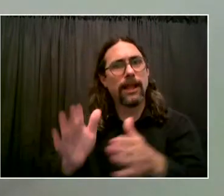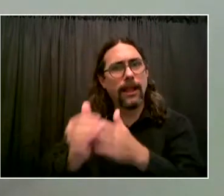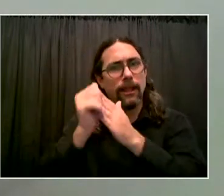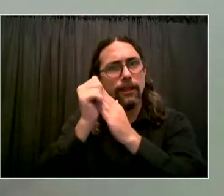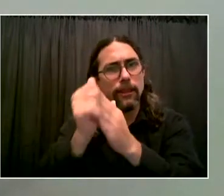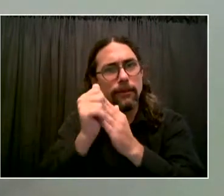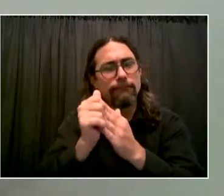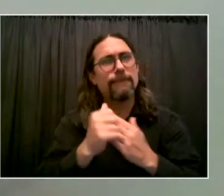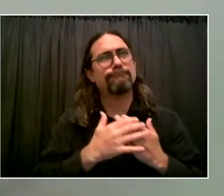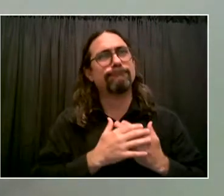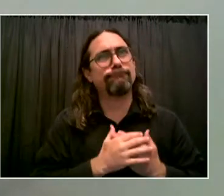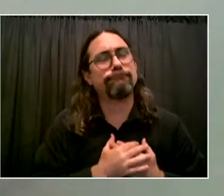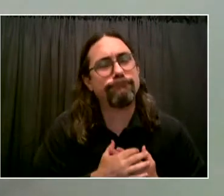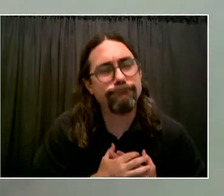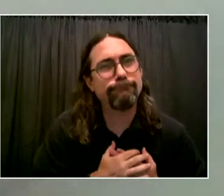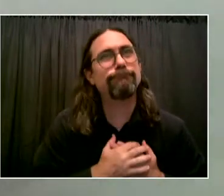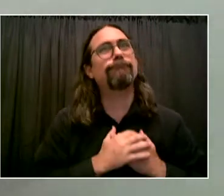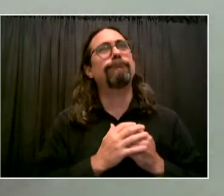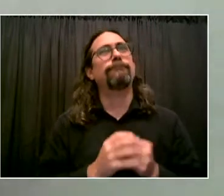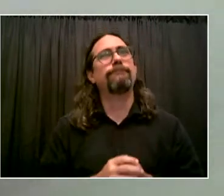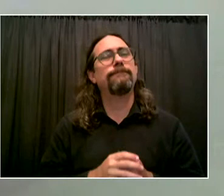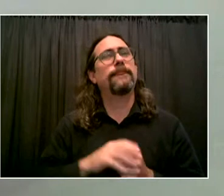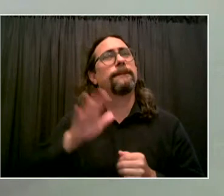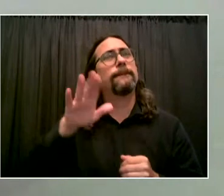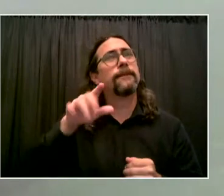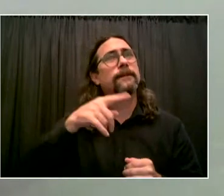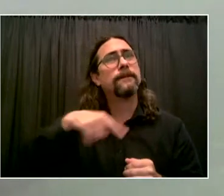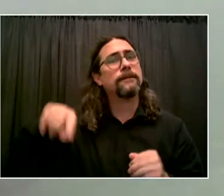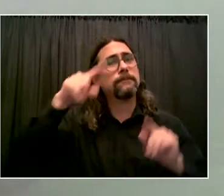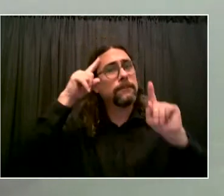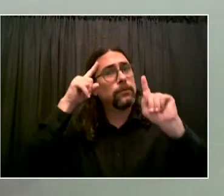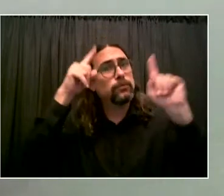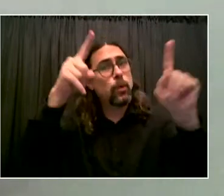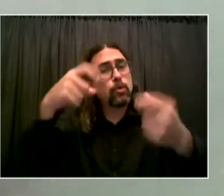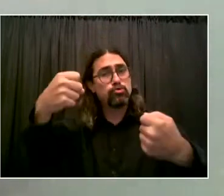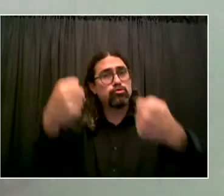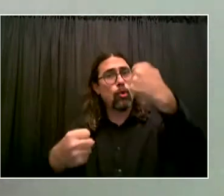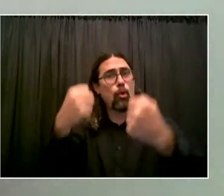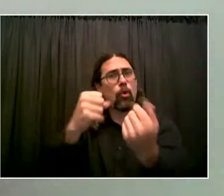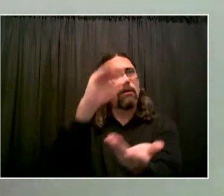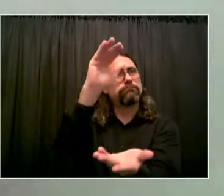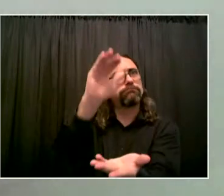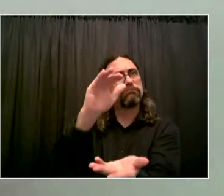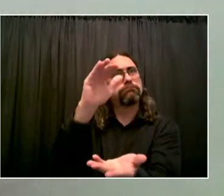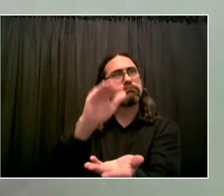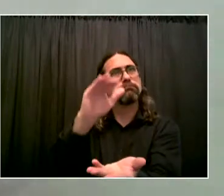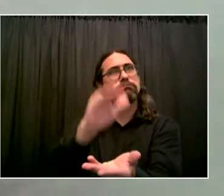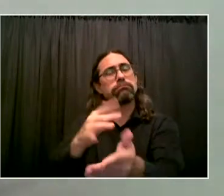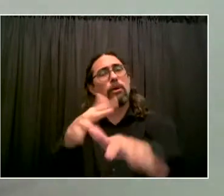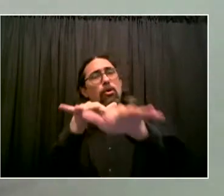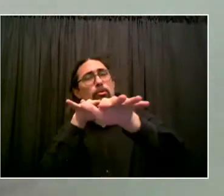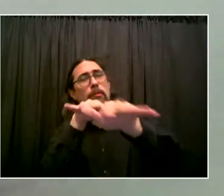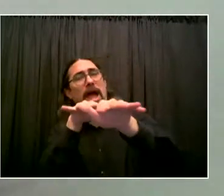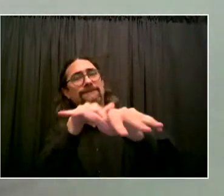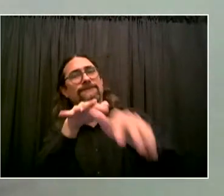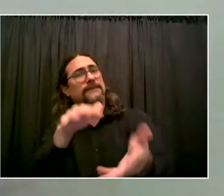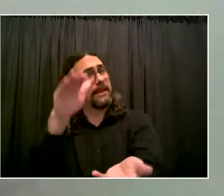YOUR LEADERSHIP ON THIS ISSUE.